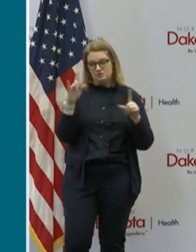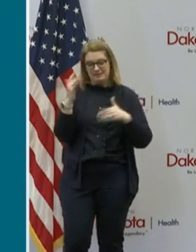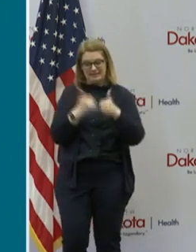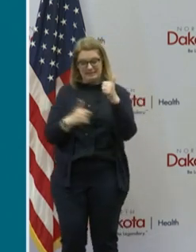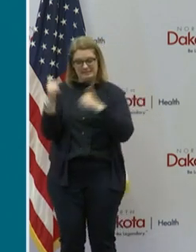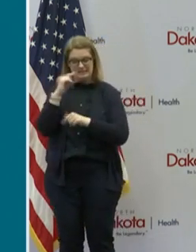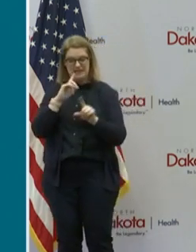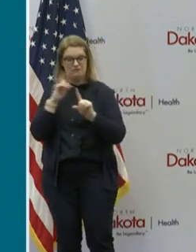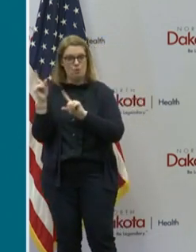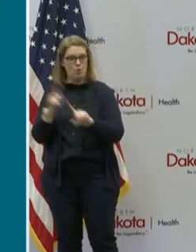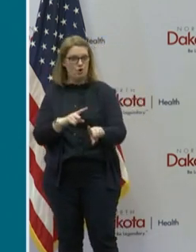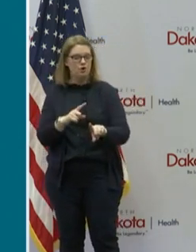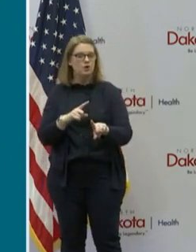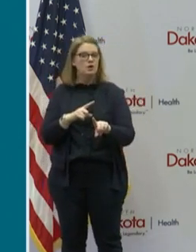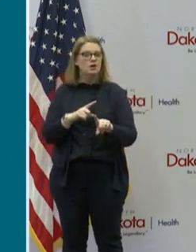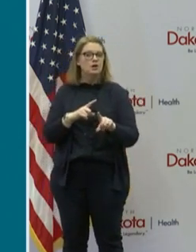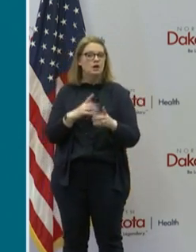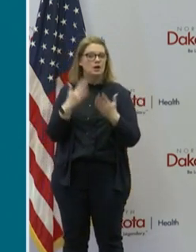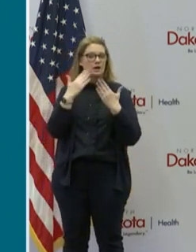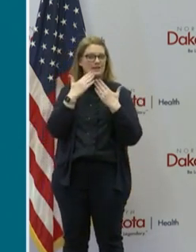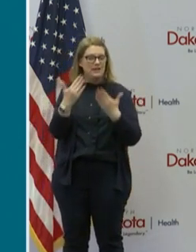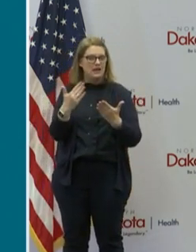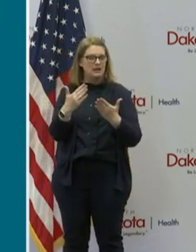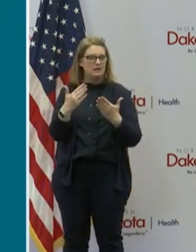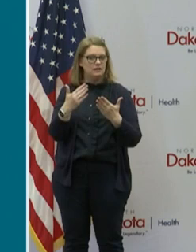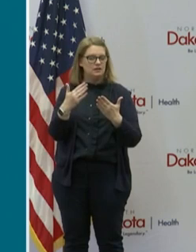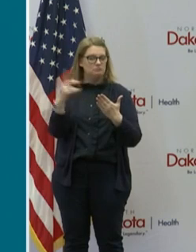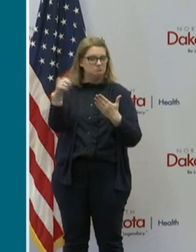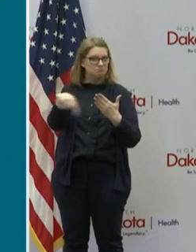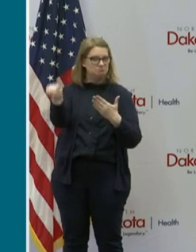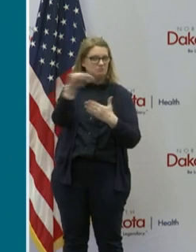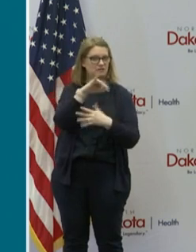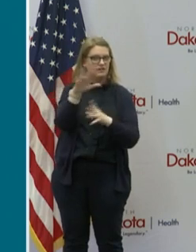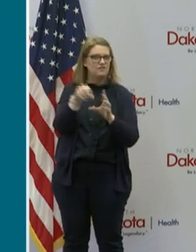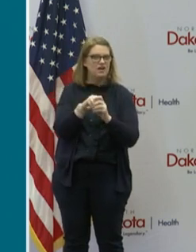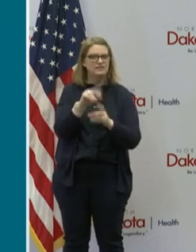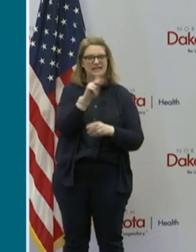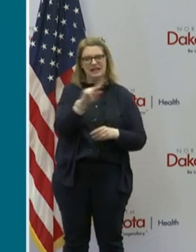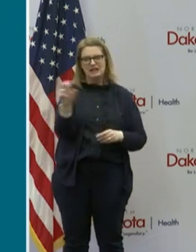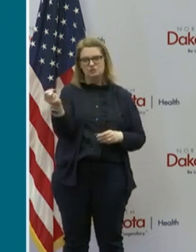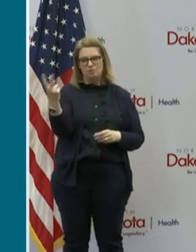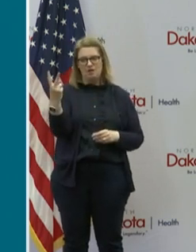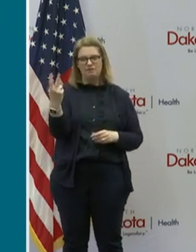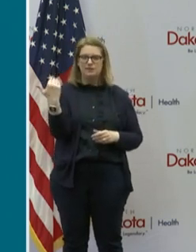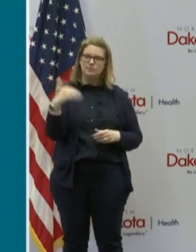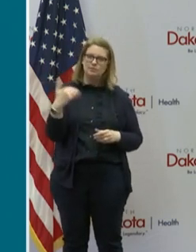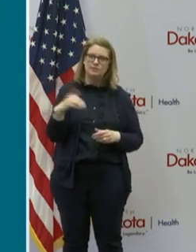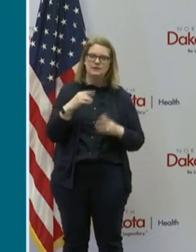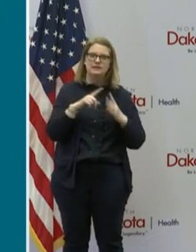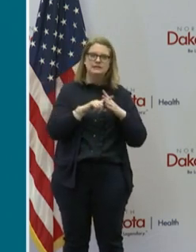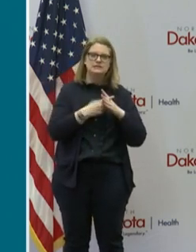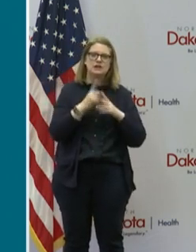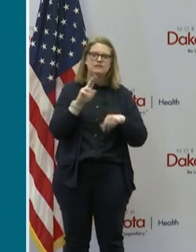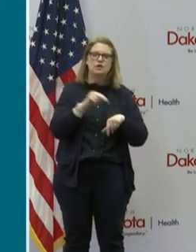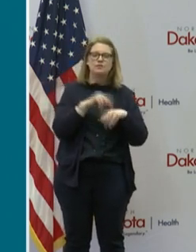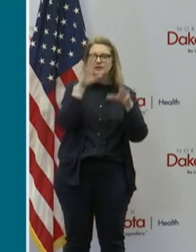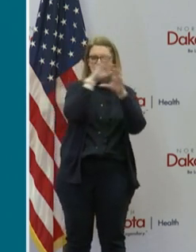STILL SIGNIFICANT NUMBERS. AS WE MOVED INTO THE ANNOUNCEMENT AND THE EXECUTIVE ORDER WE MADE TODAY, AGAIN, I